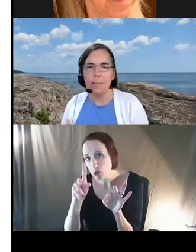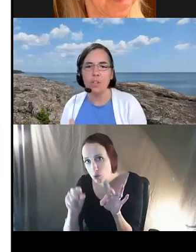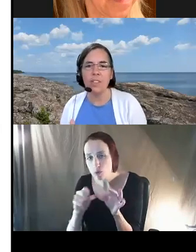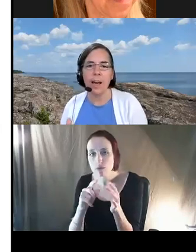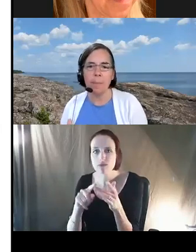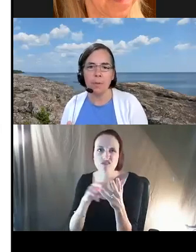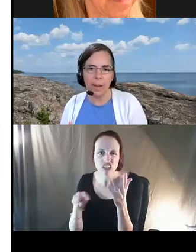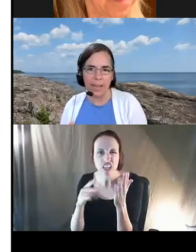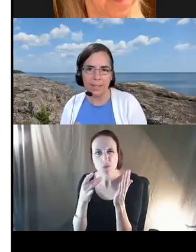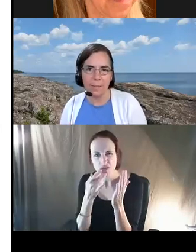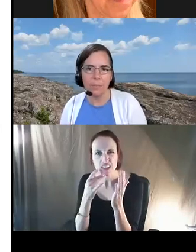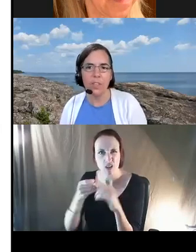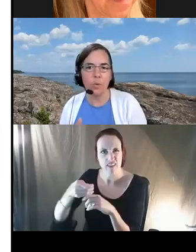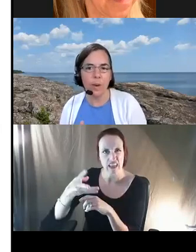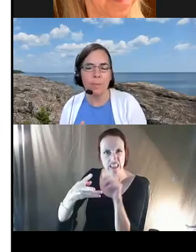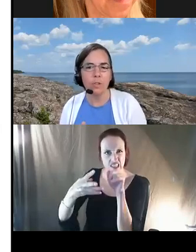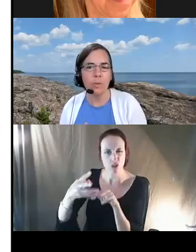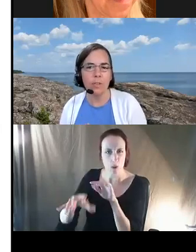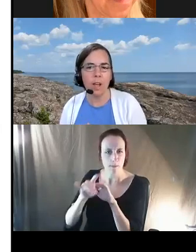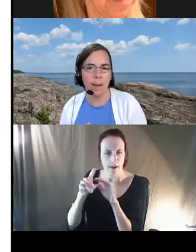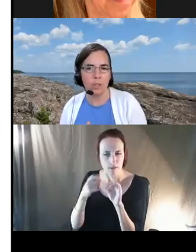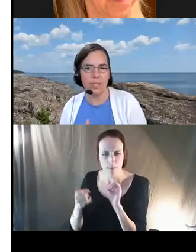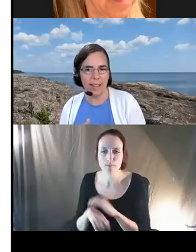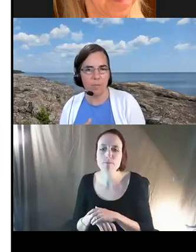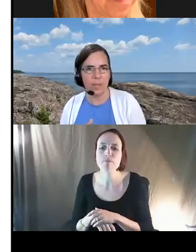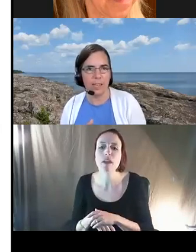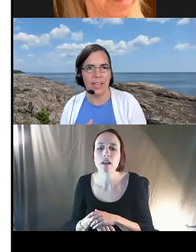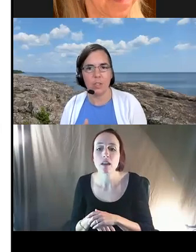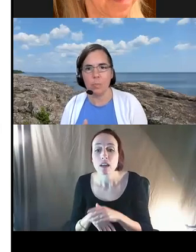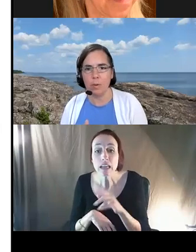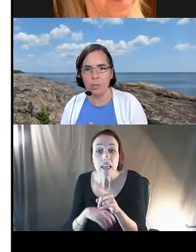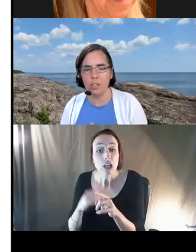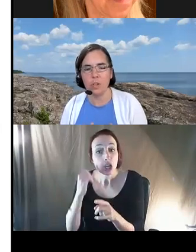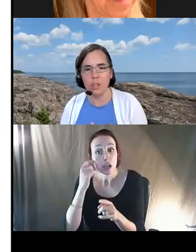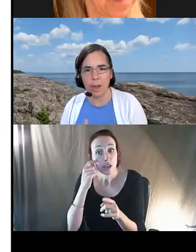The grammar tools options have been exposed to the